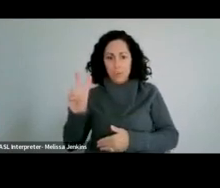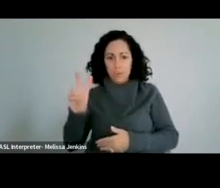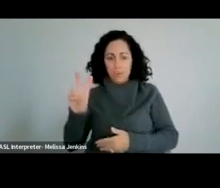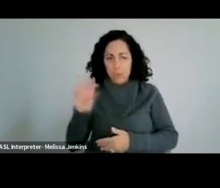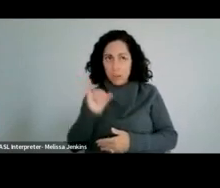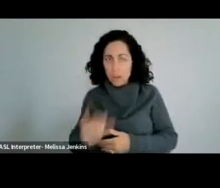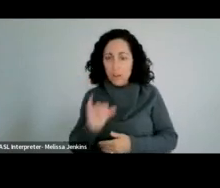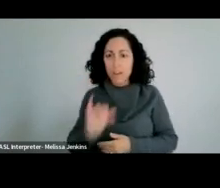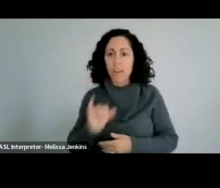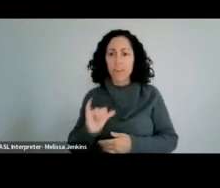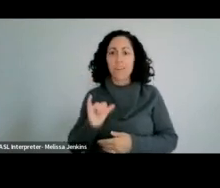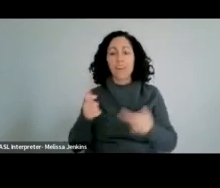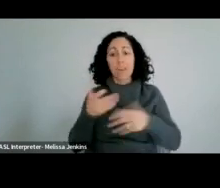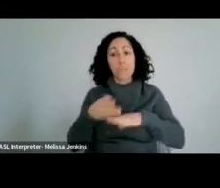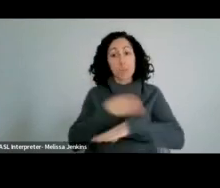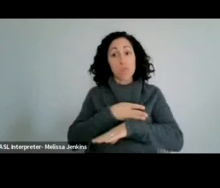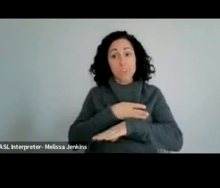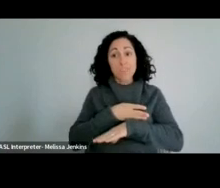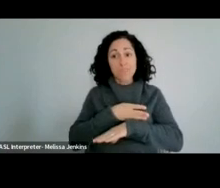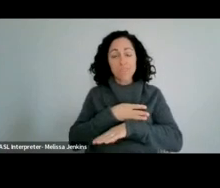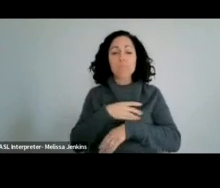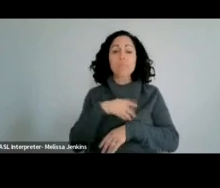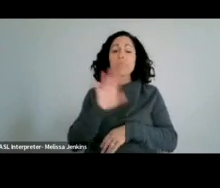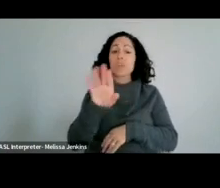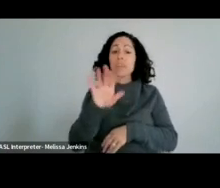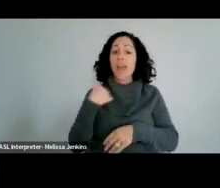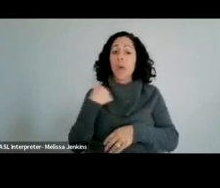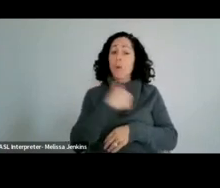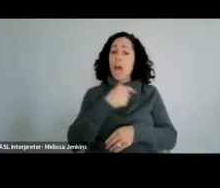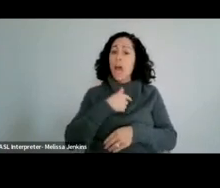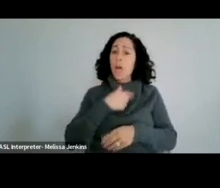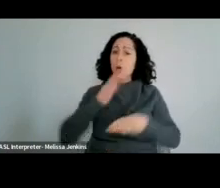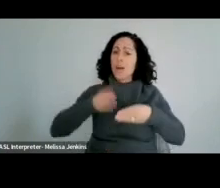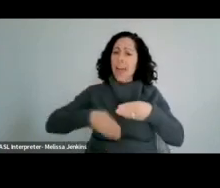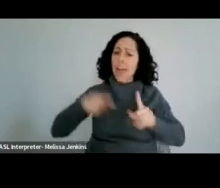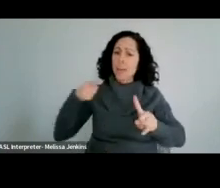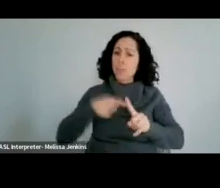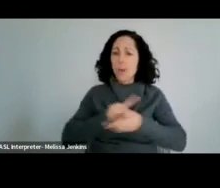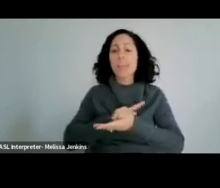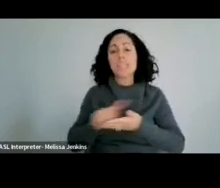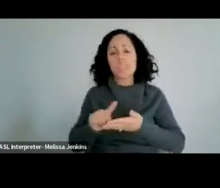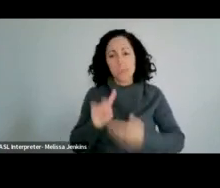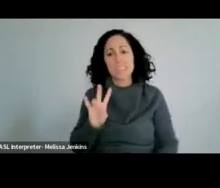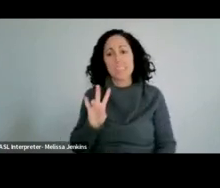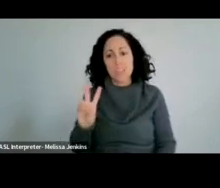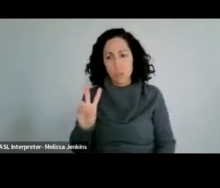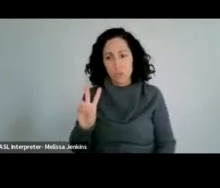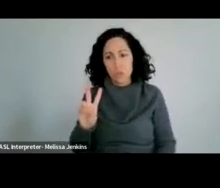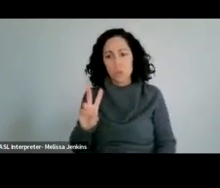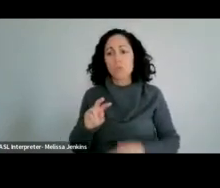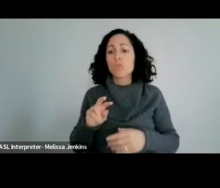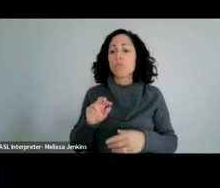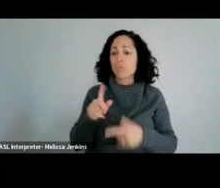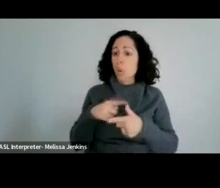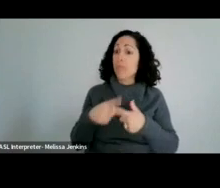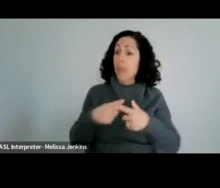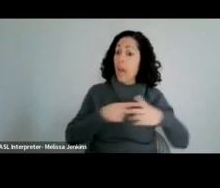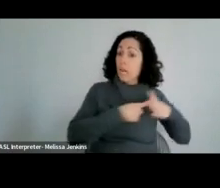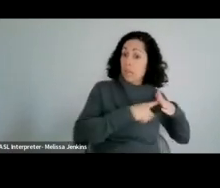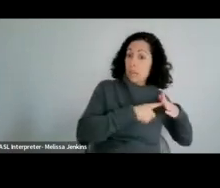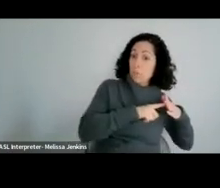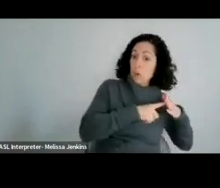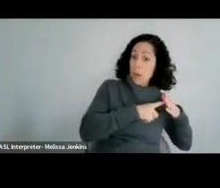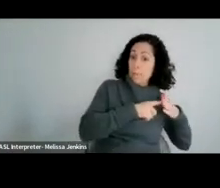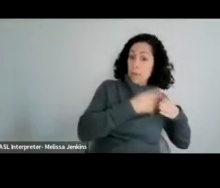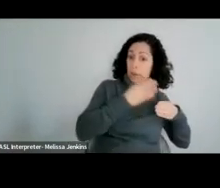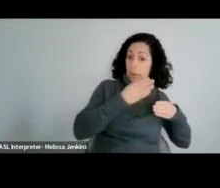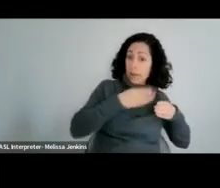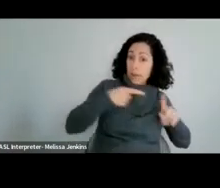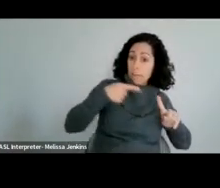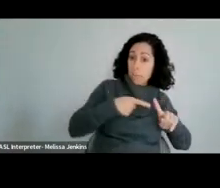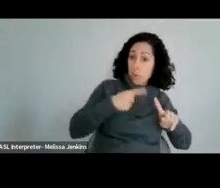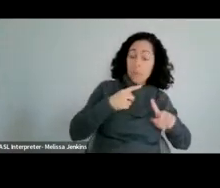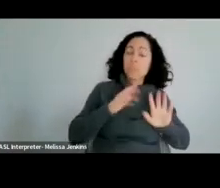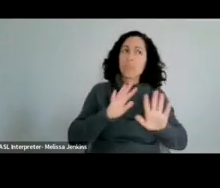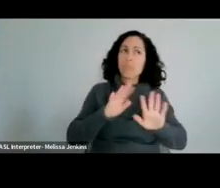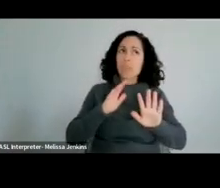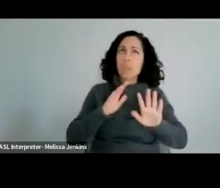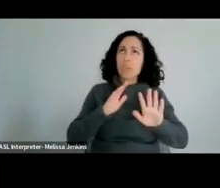The week 72 endpoint is therefore the time we will look at the primary endpoint in our phase 3 trial in the advanced population,